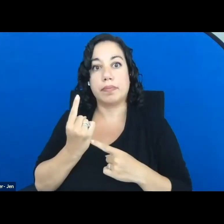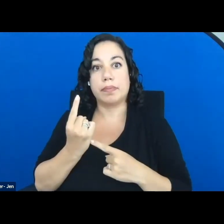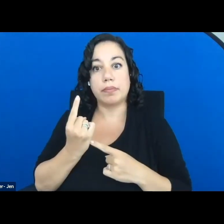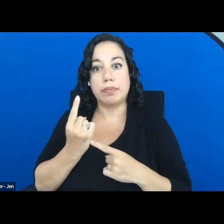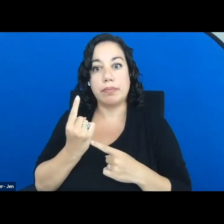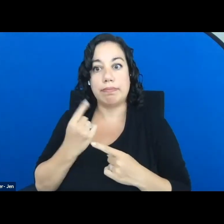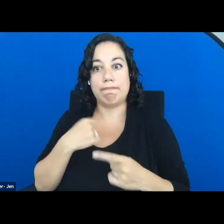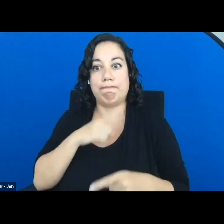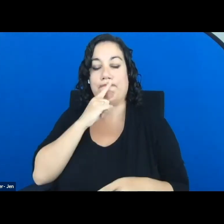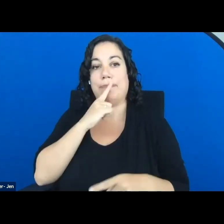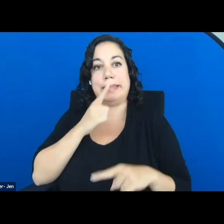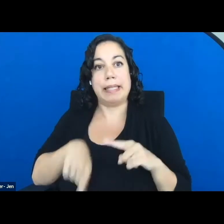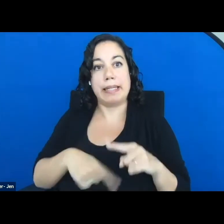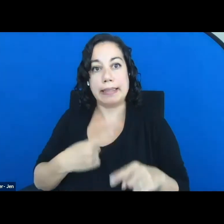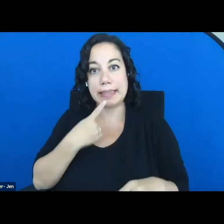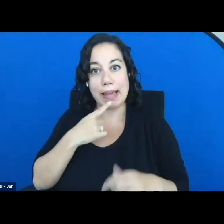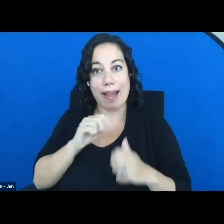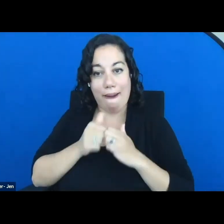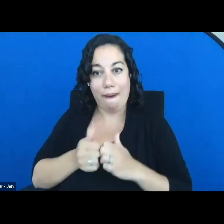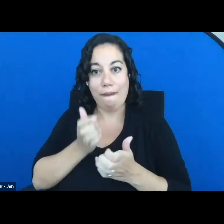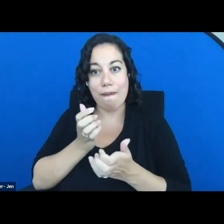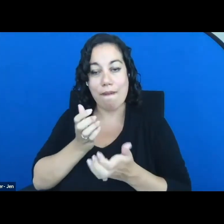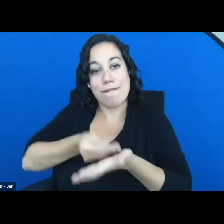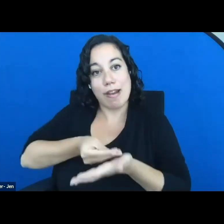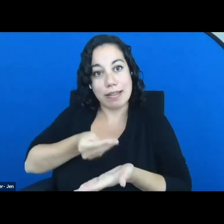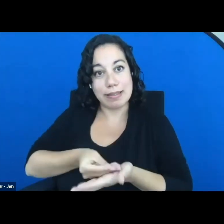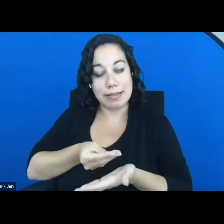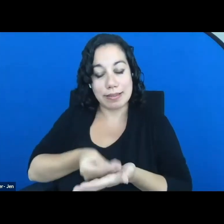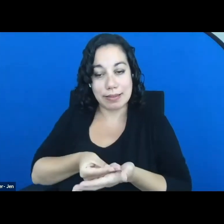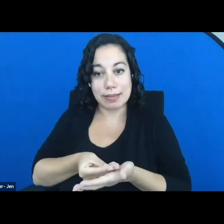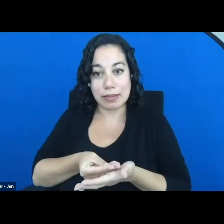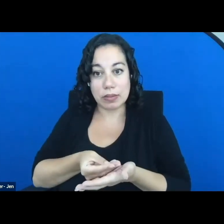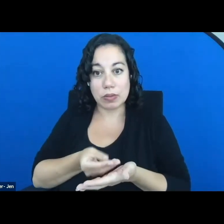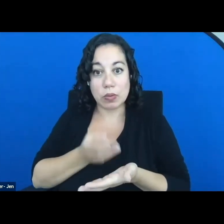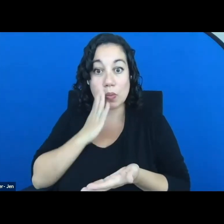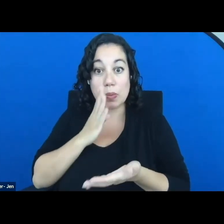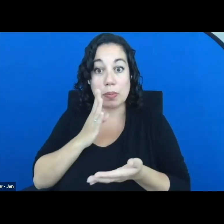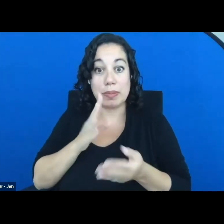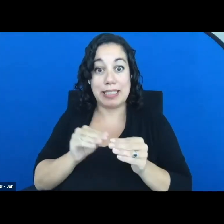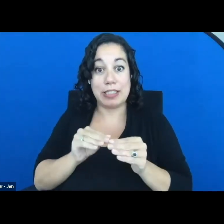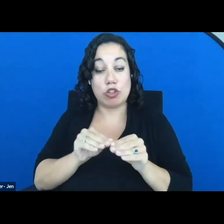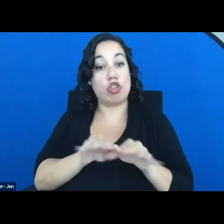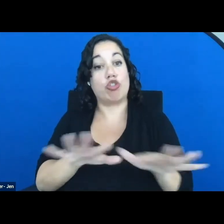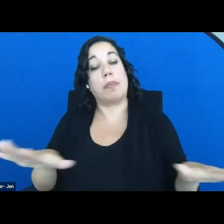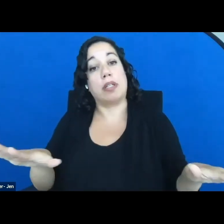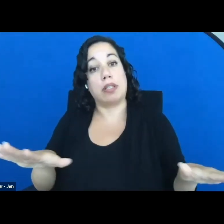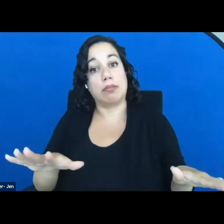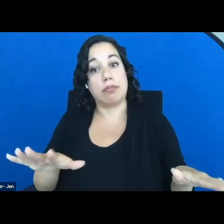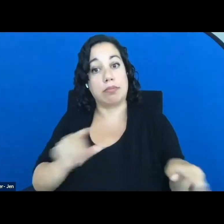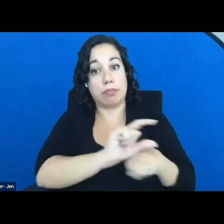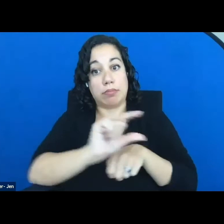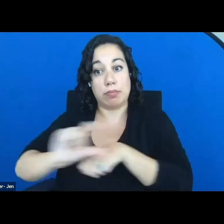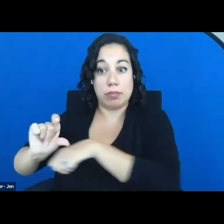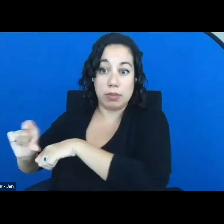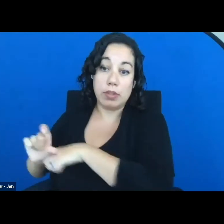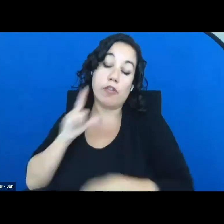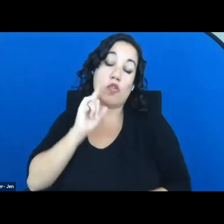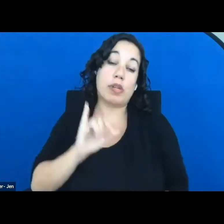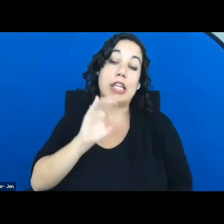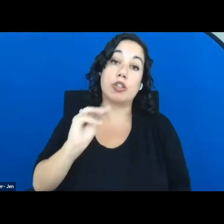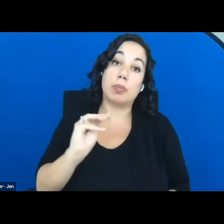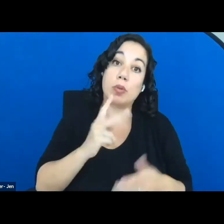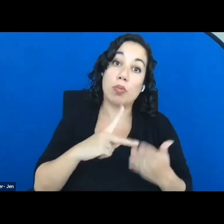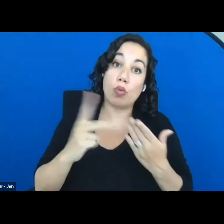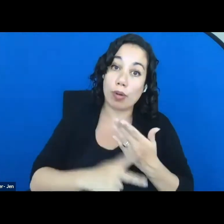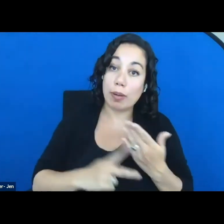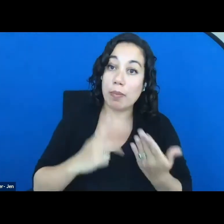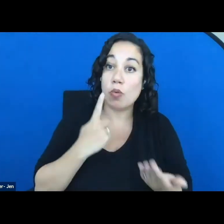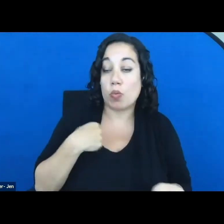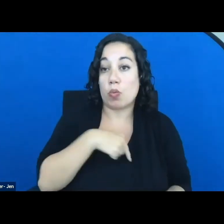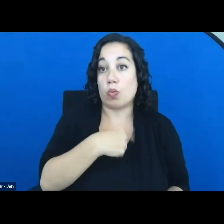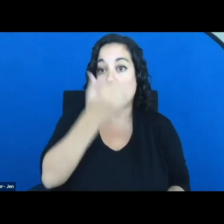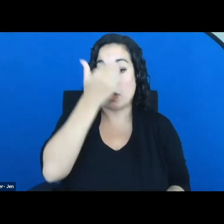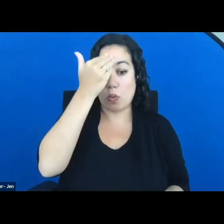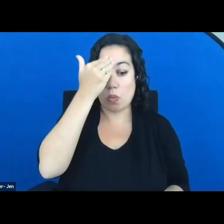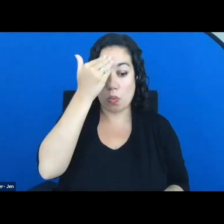funds will be distributed for the intramural program. We do know that the kind of loss